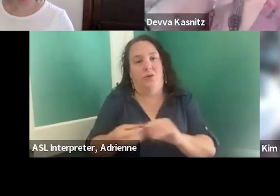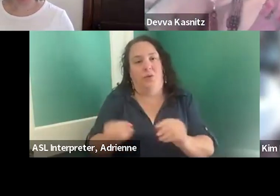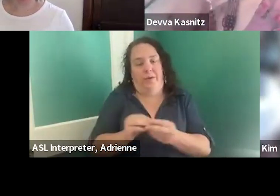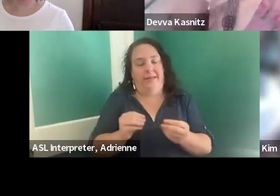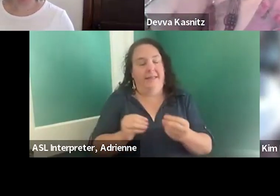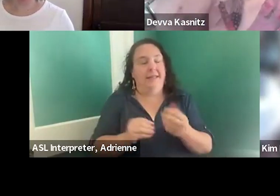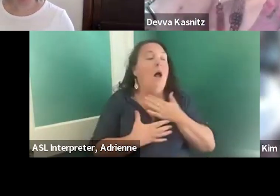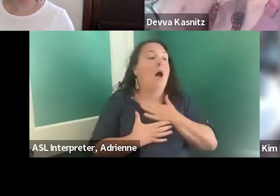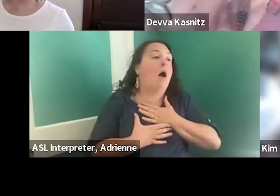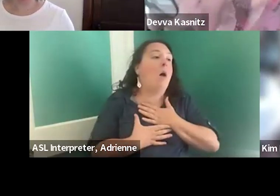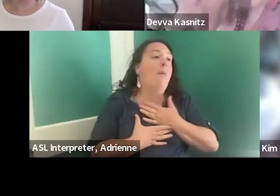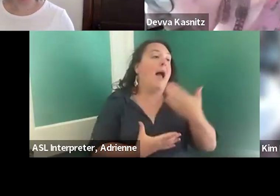that this personally impacts.